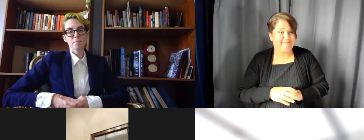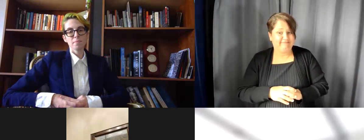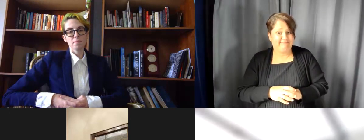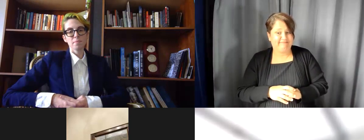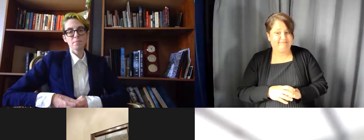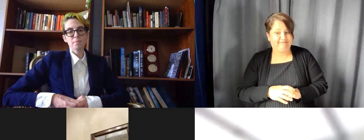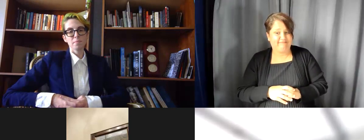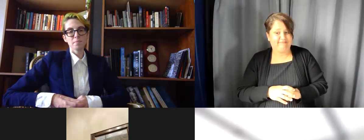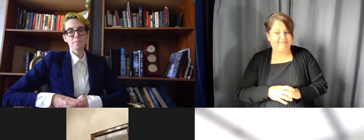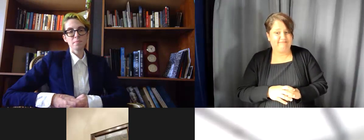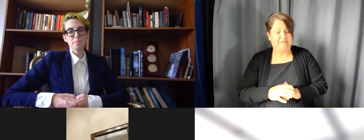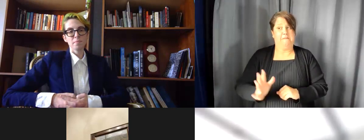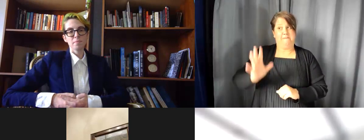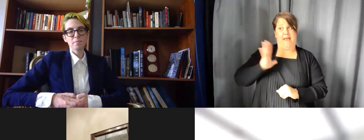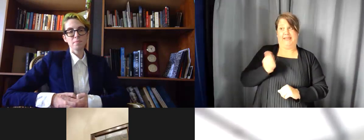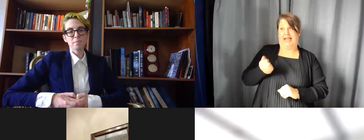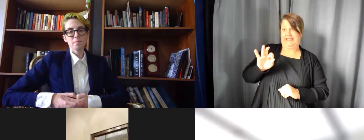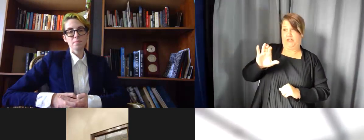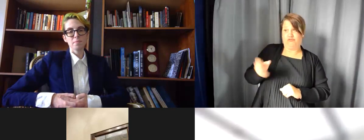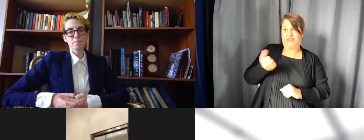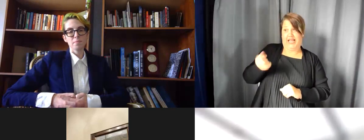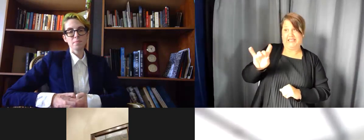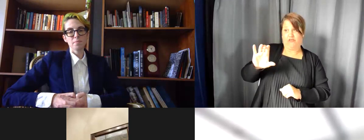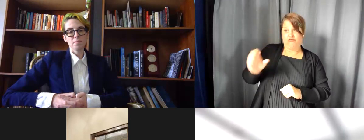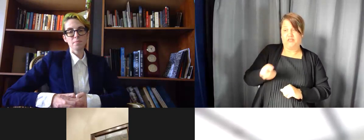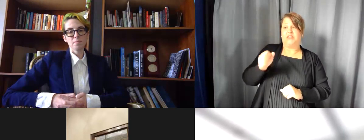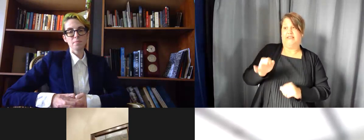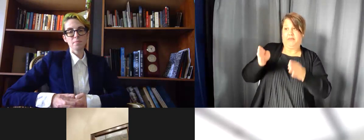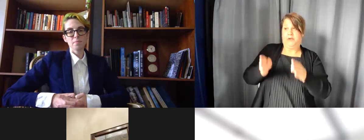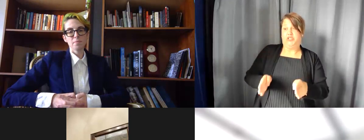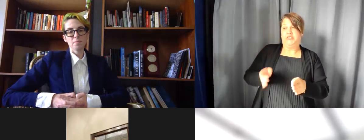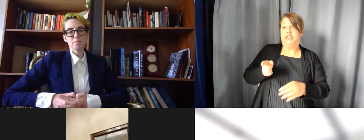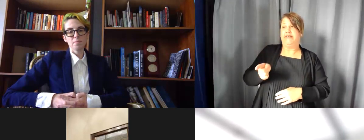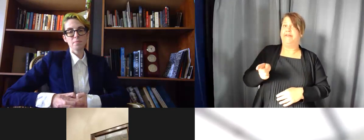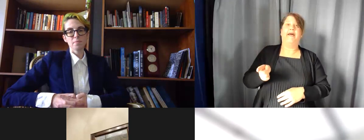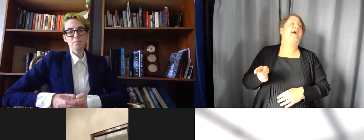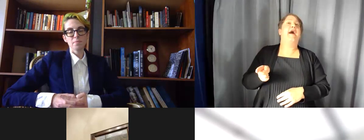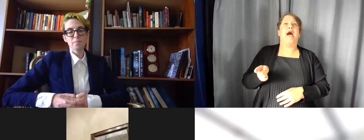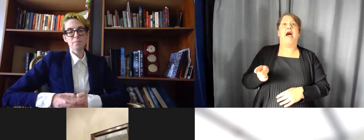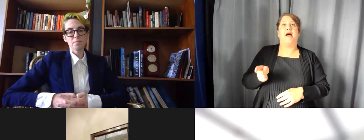Jordan Radford: in the 19 hundreds, 1,800. If you were a person of color